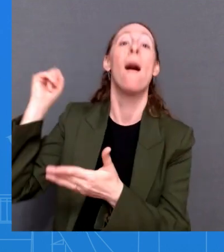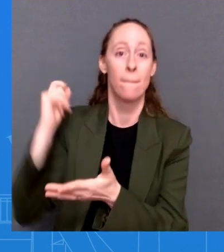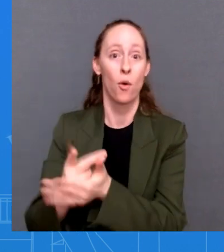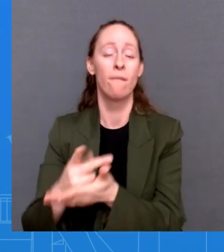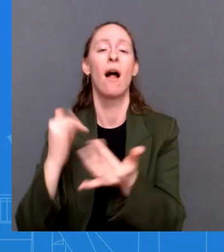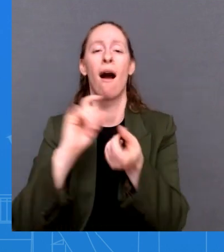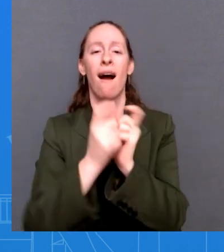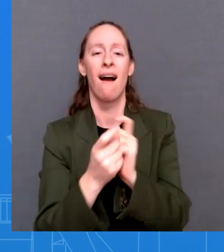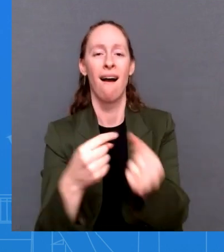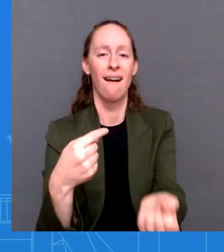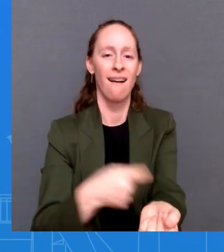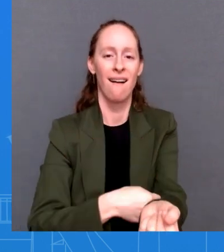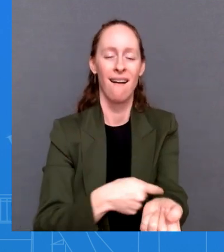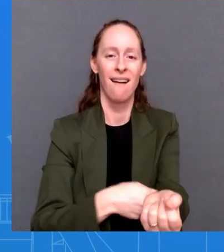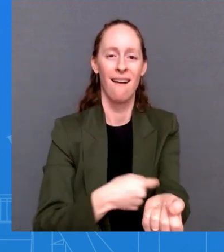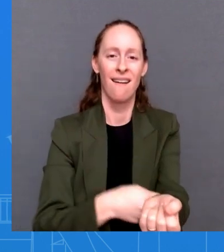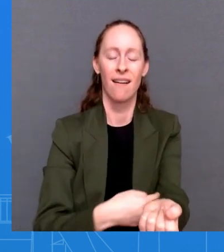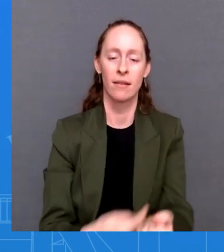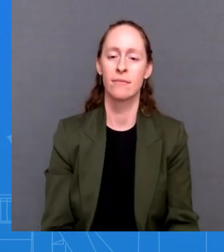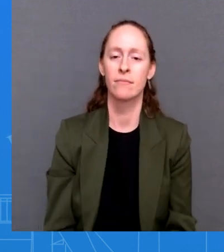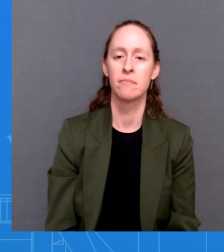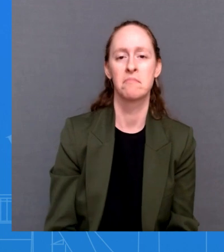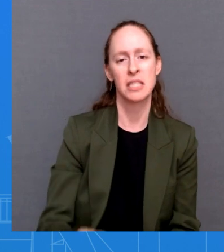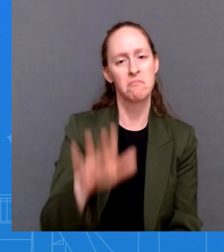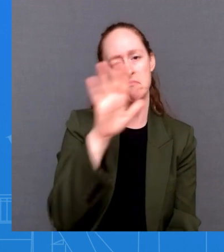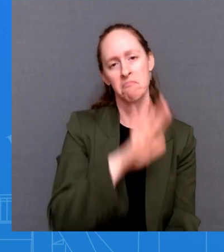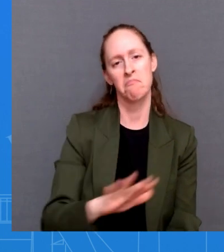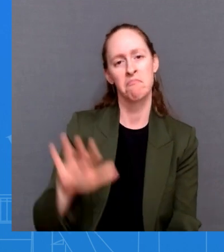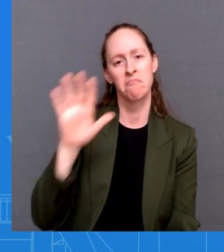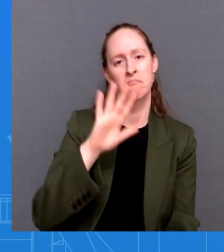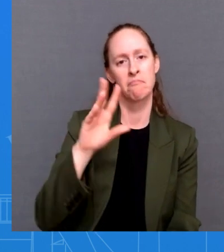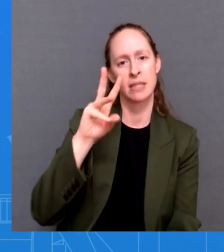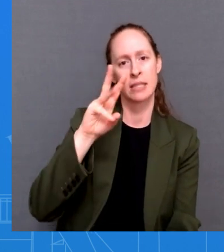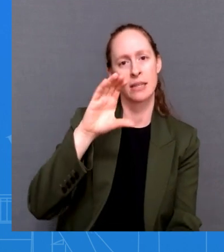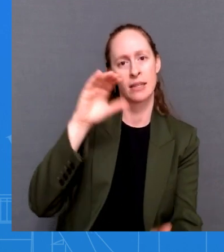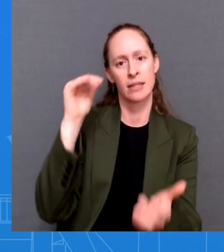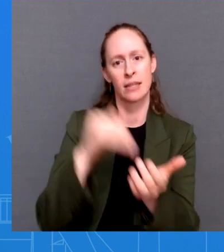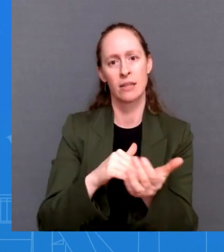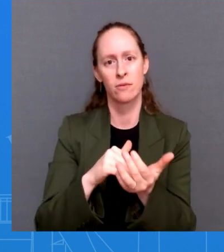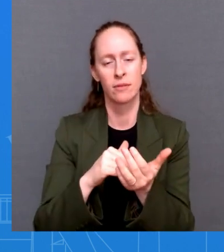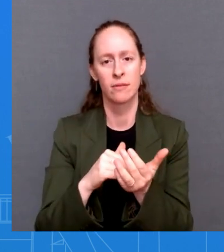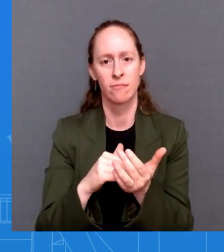when one vial equals one dose. Since the FDA issued the UUA on August 9th,